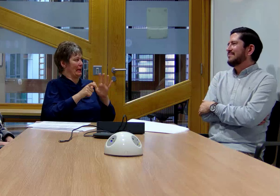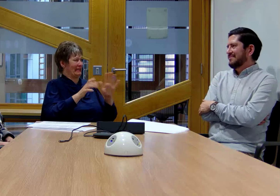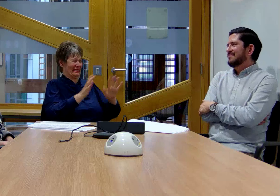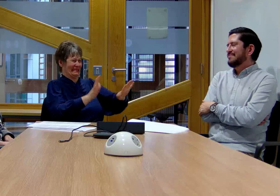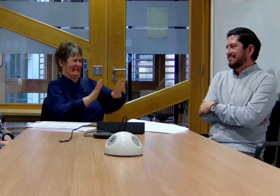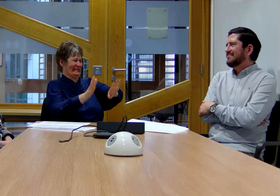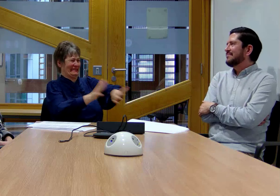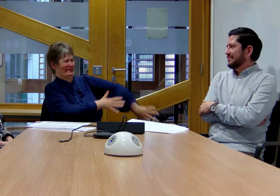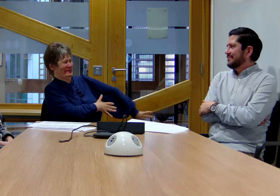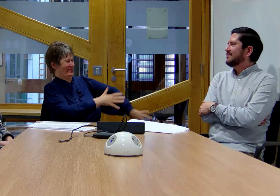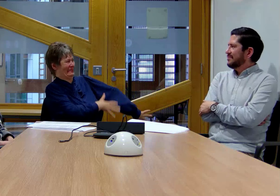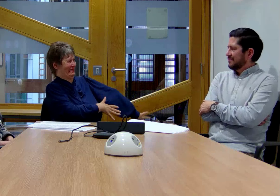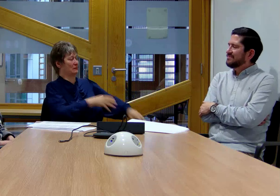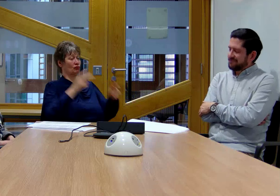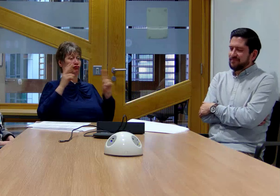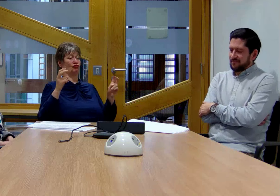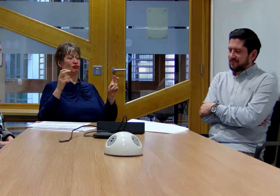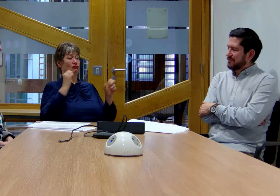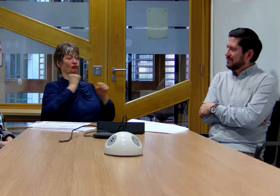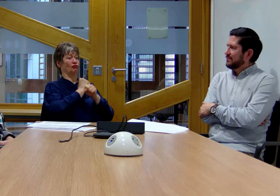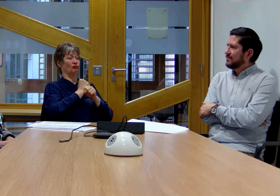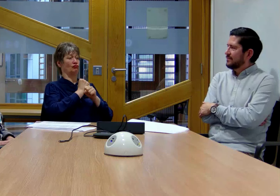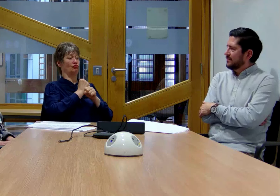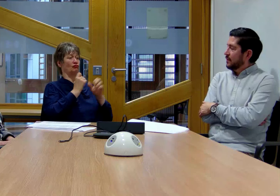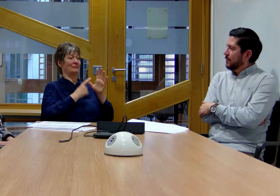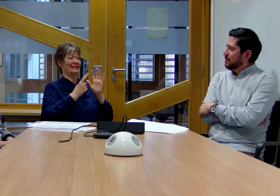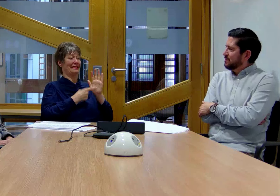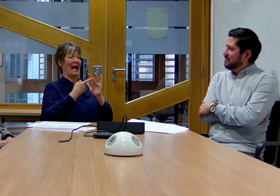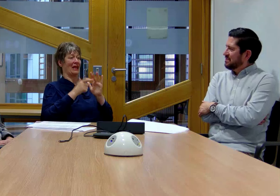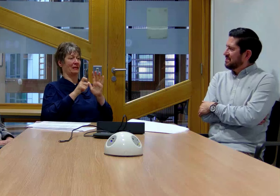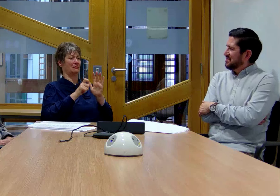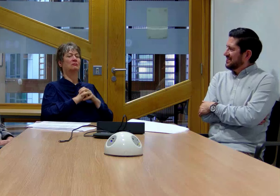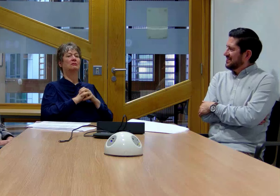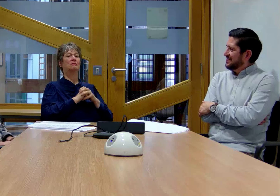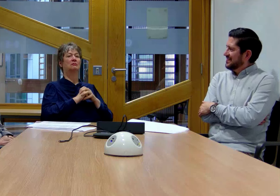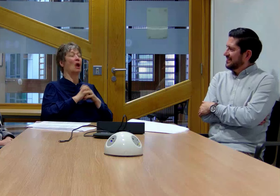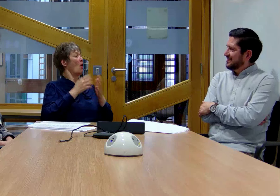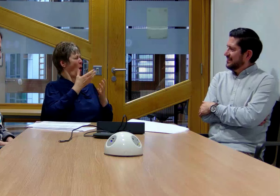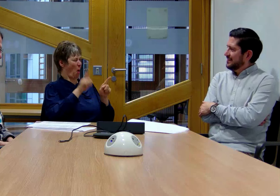and definitely not the . So that's it. The other one is we have some stereotypes we get.